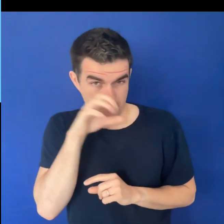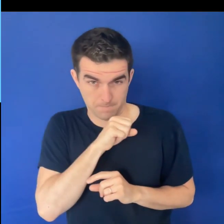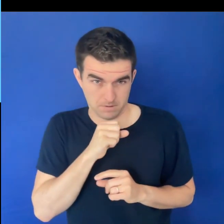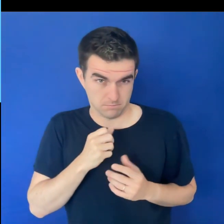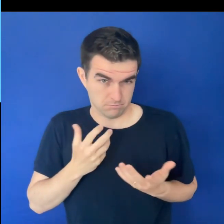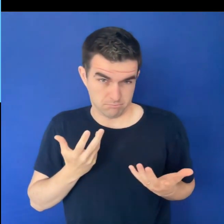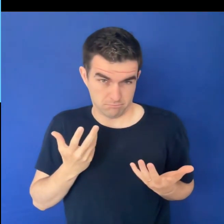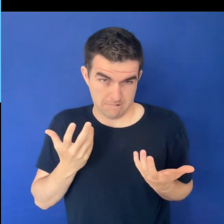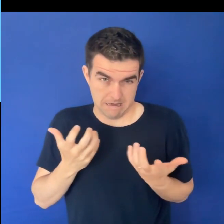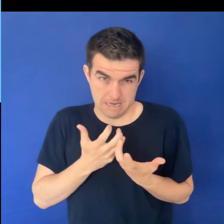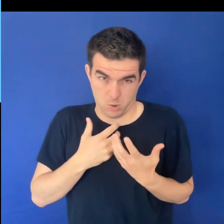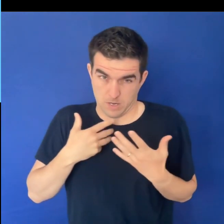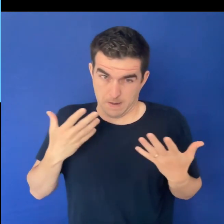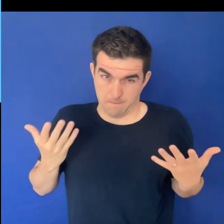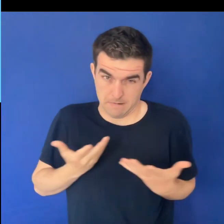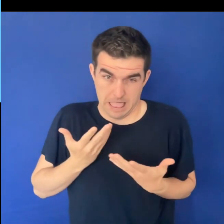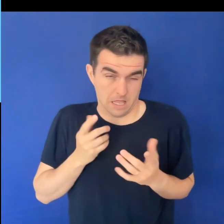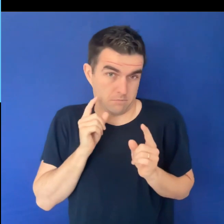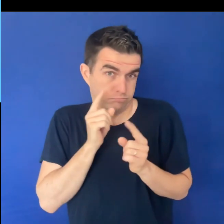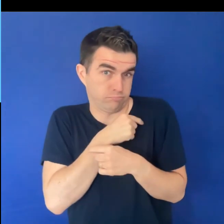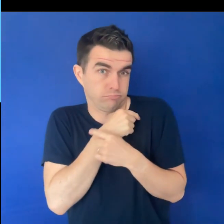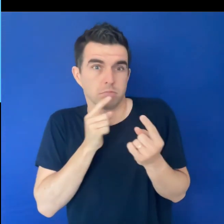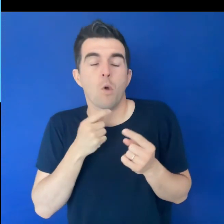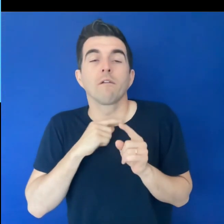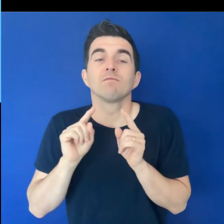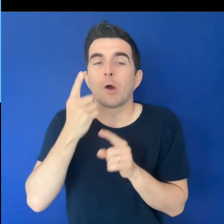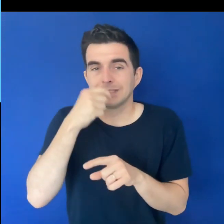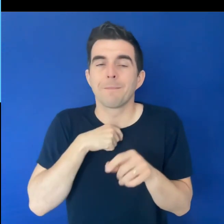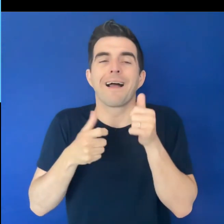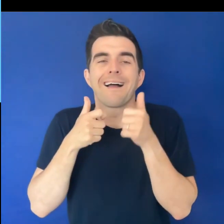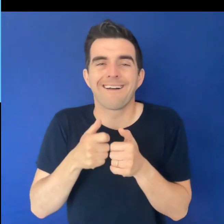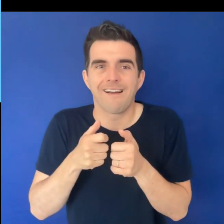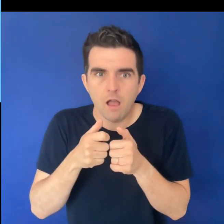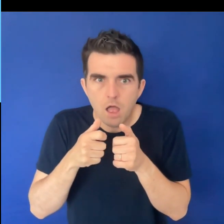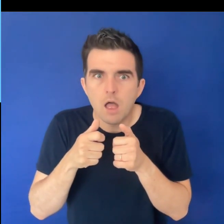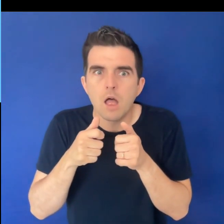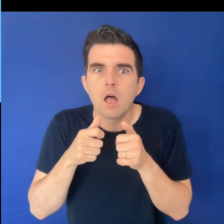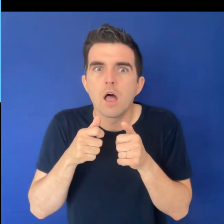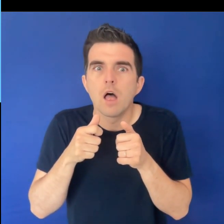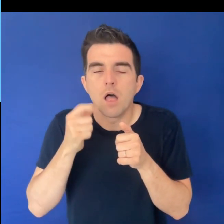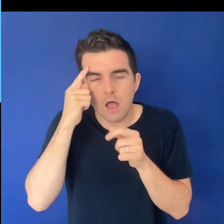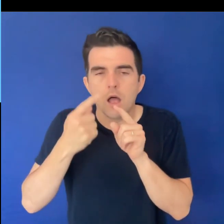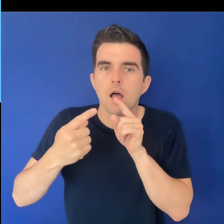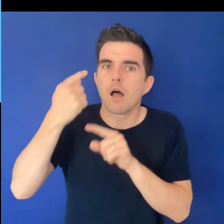being able to play the game, the first game that is, back when I had usable vision, and I was just